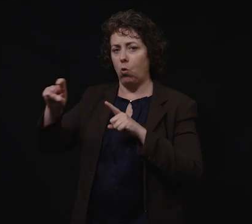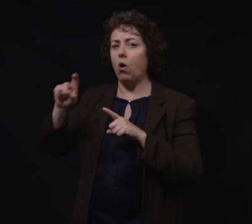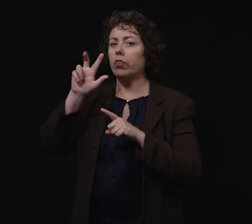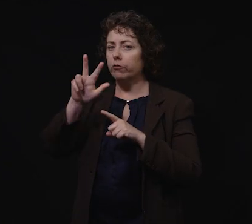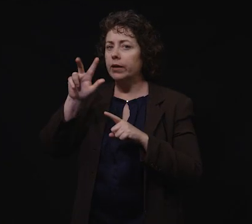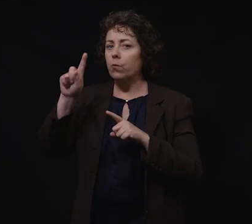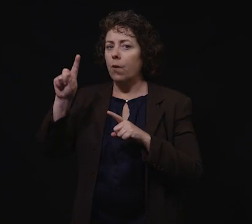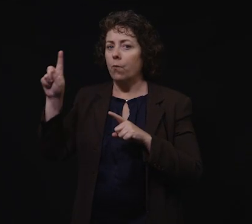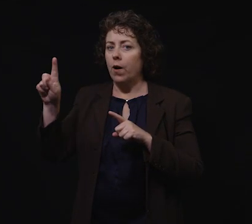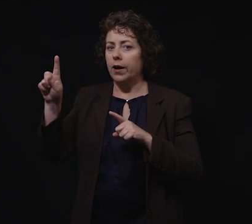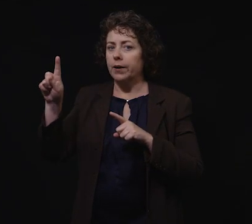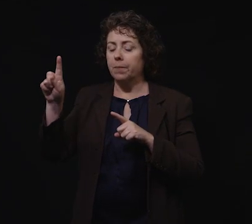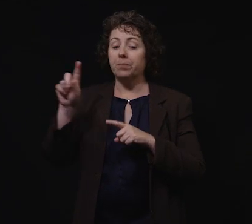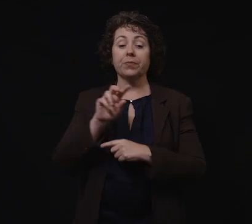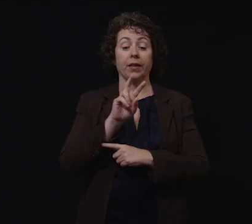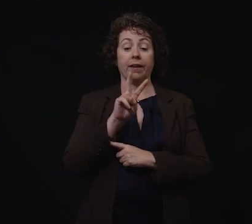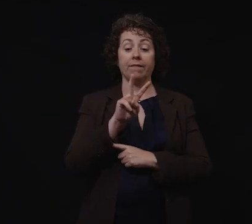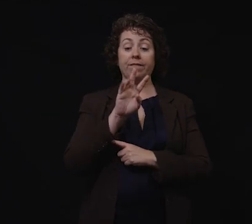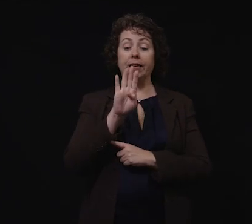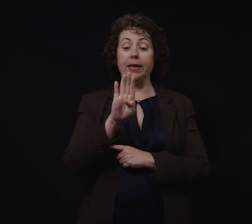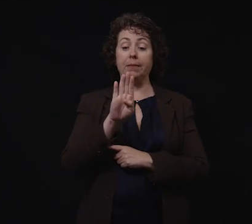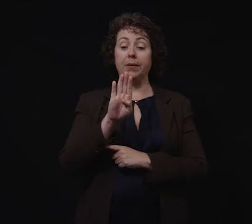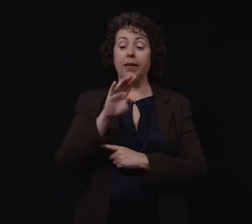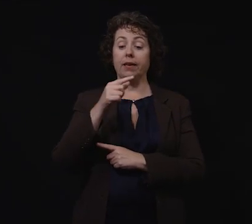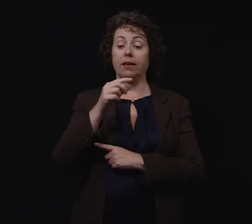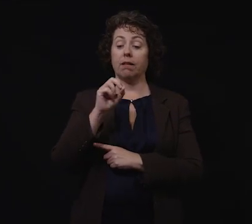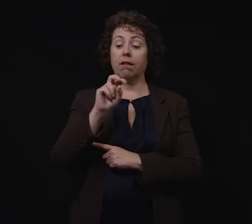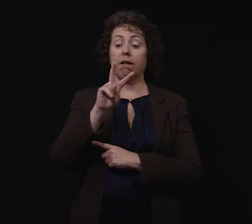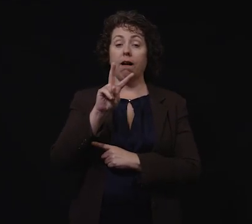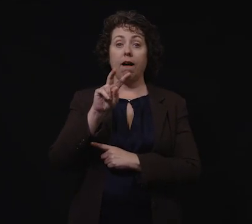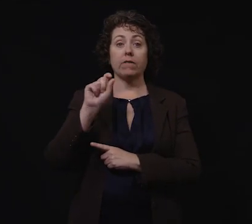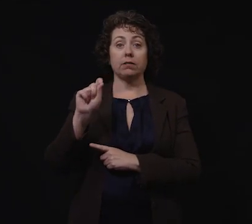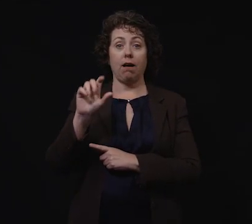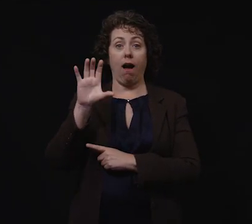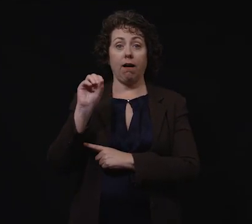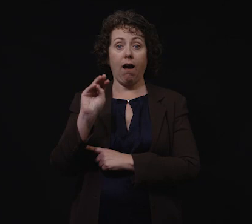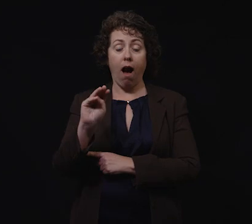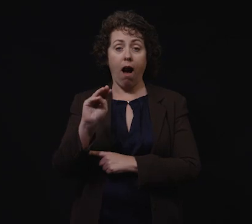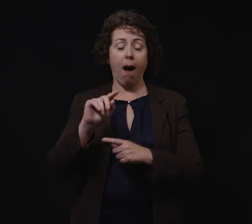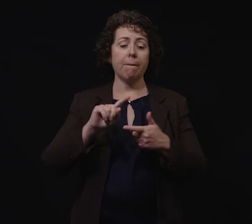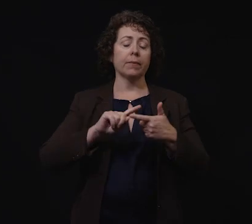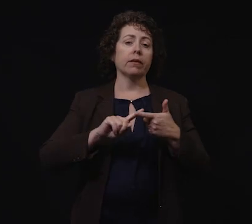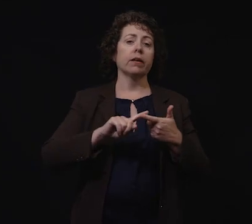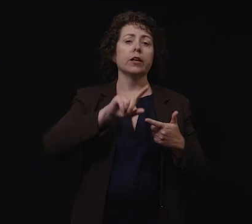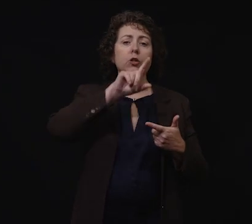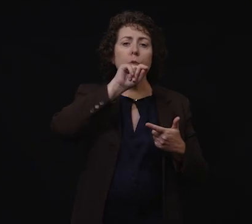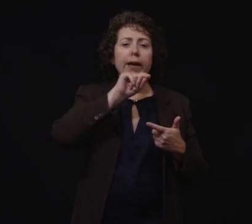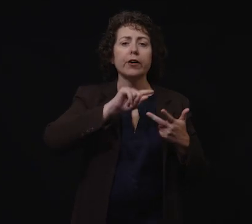finally be big of calm and all of our social media Facebook insta Grahame Twitter will